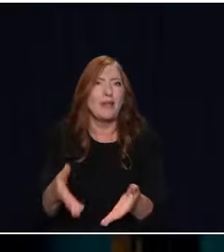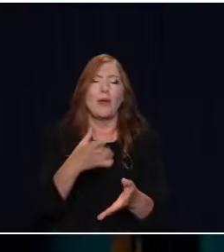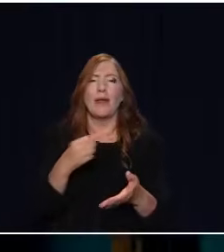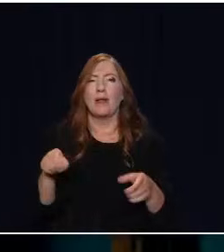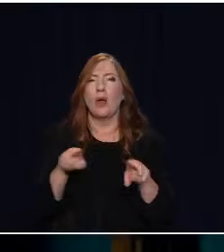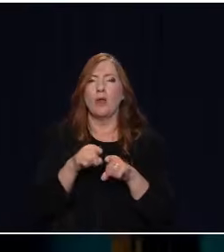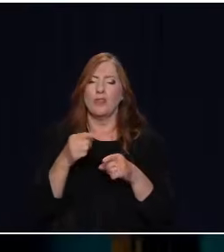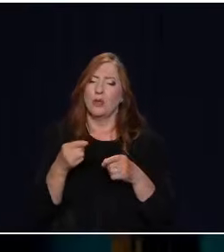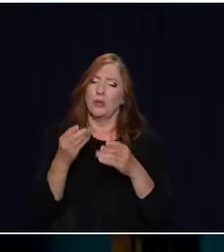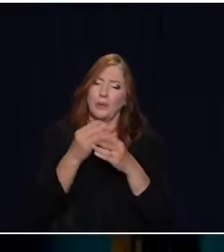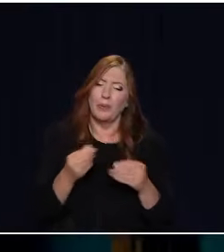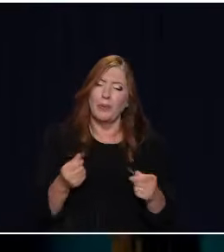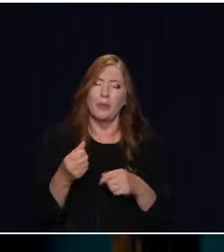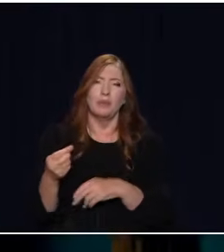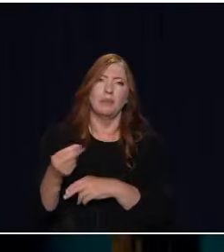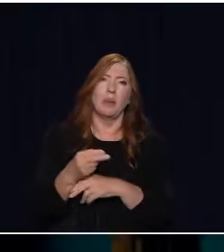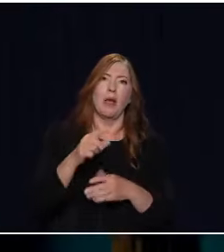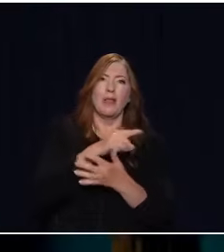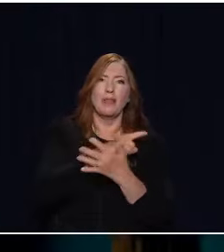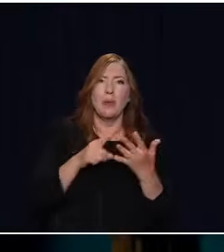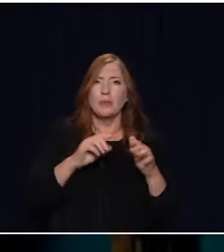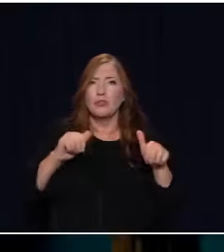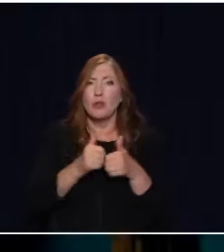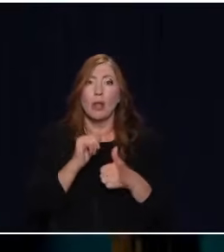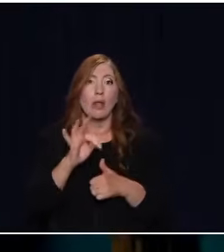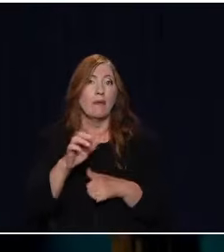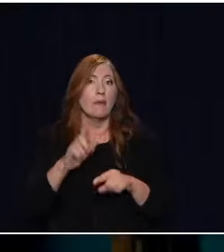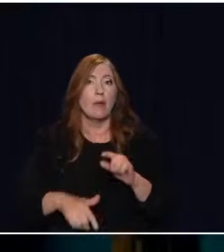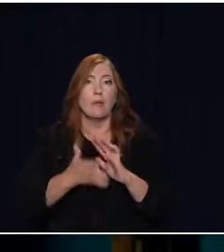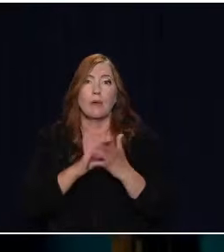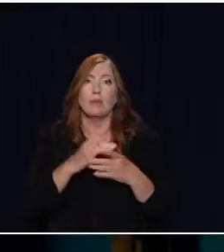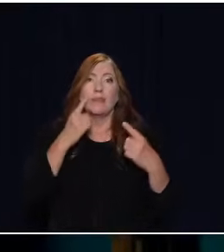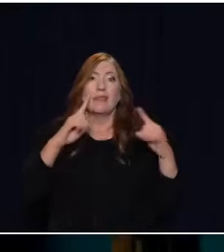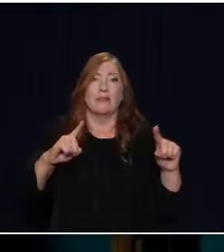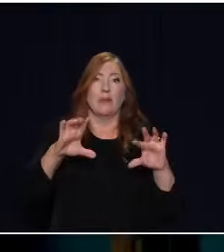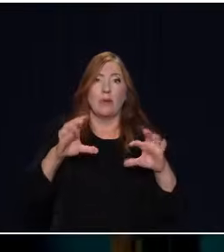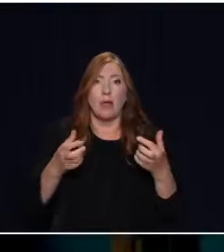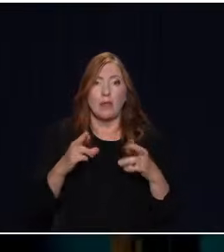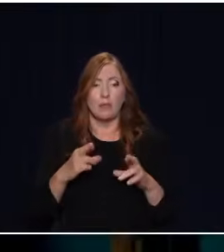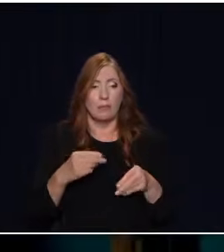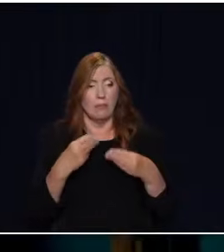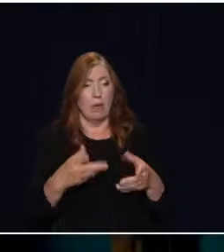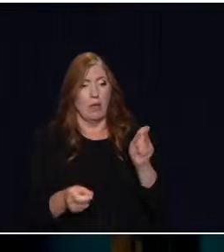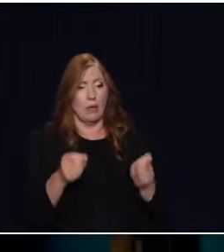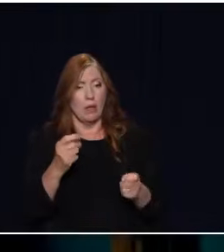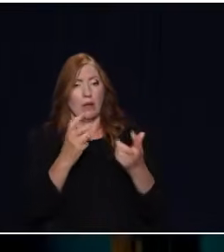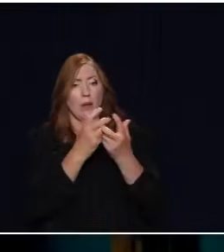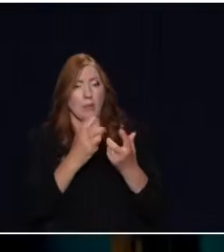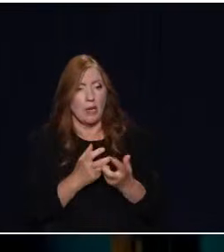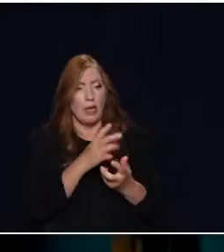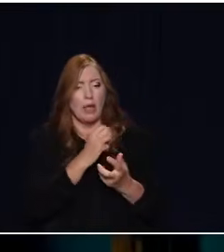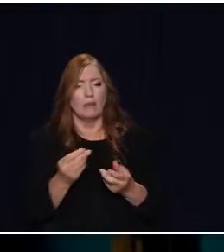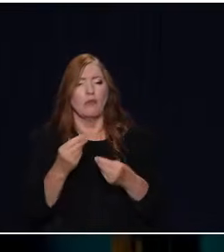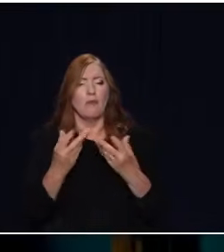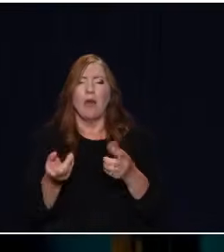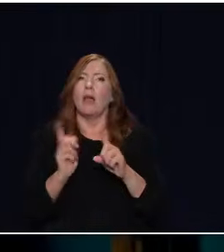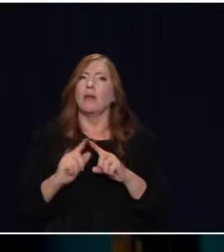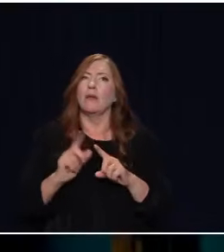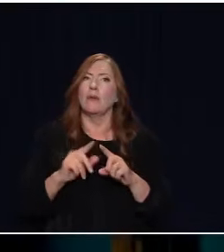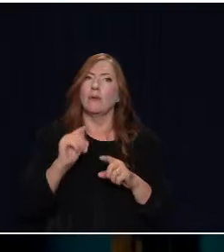STUDENT ARE ENGAGED, OR STUDENTS WANT TO LEARN, THEY WANT TO BE THERE. BUT BEING ABLE TO OVERCOME CHALLENGES WHEN THEY ARE NOT